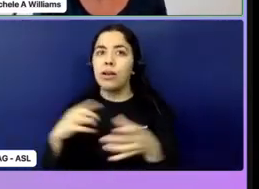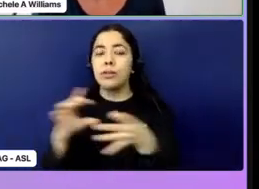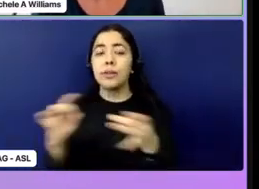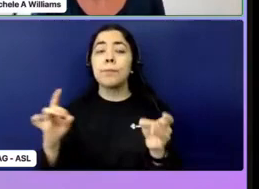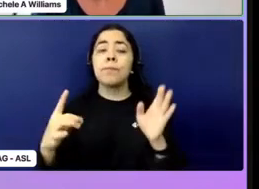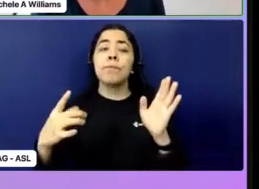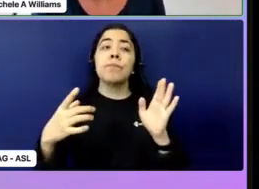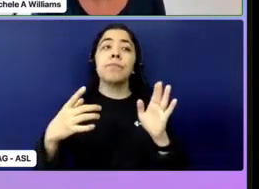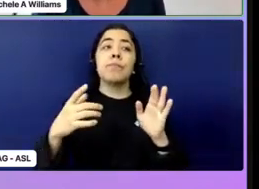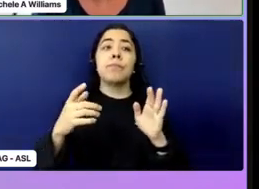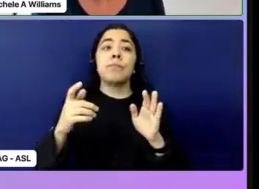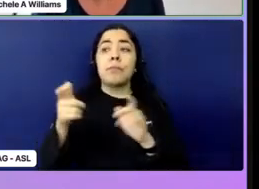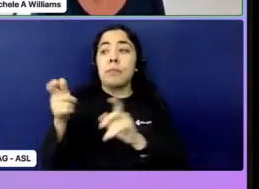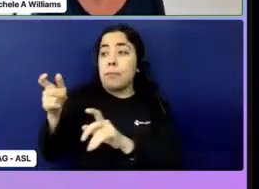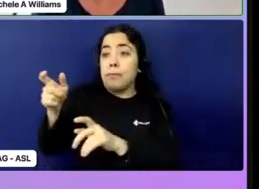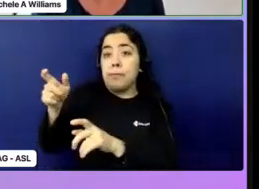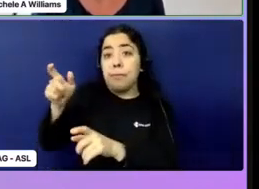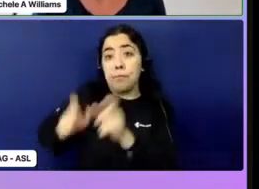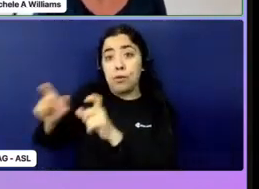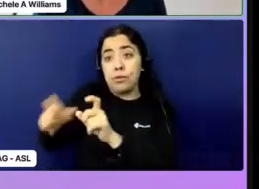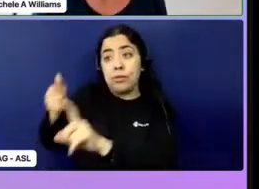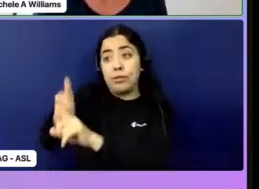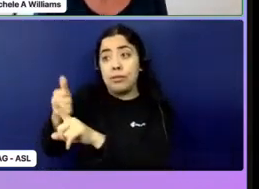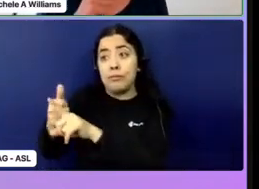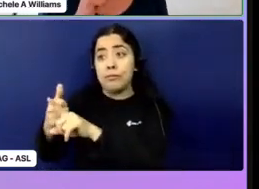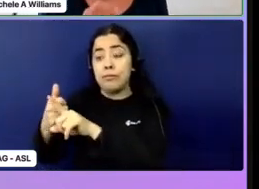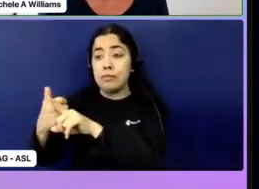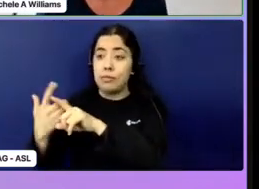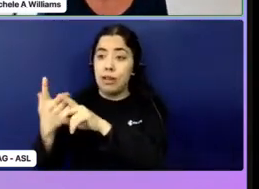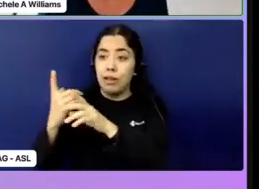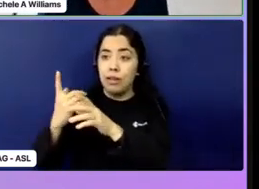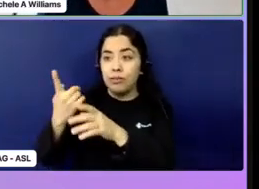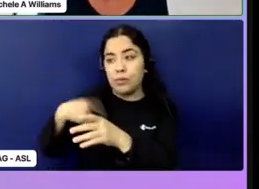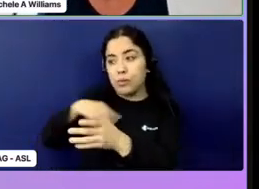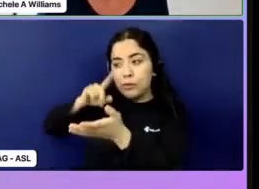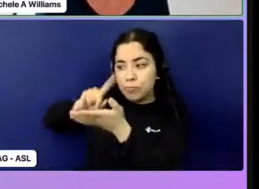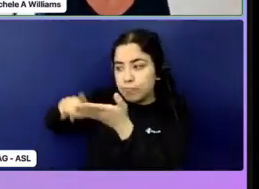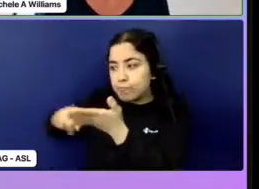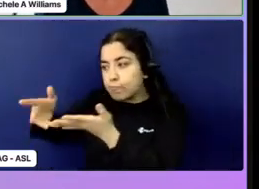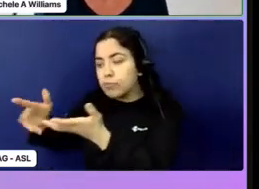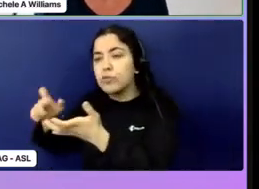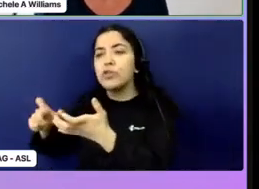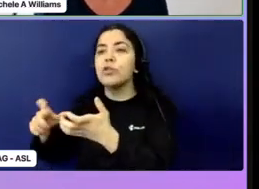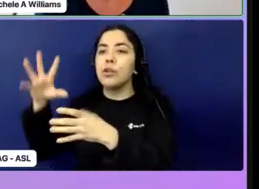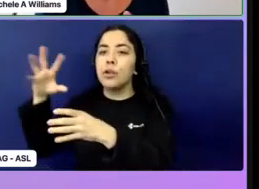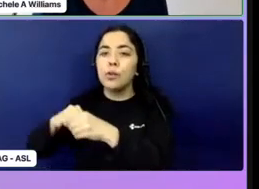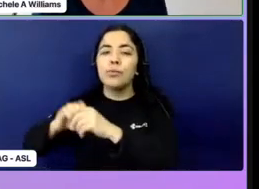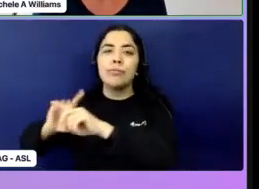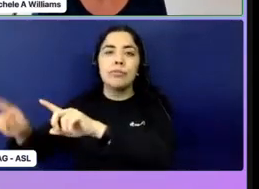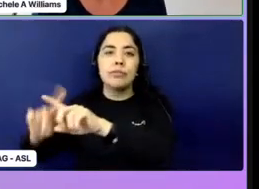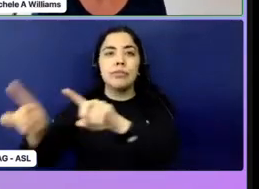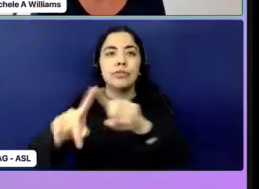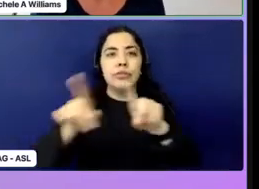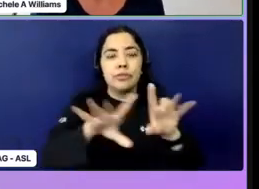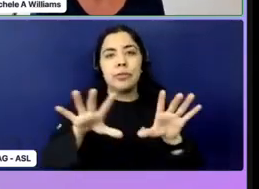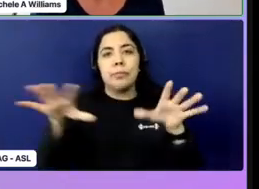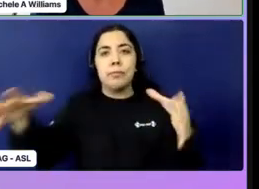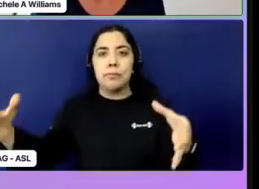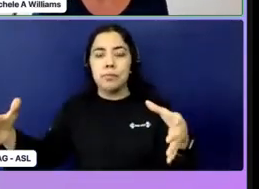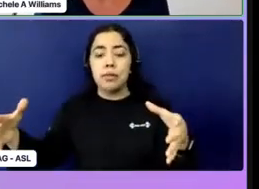LinkedIn asked me to make sure that I say that the representation of their participants that come in for